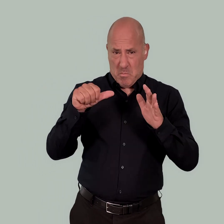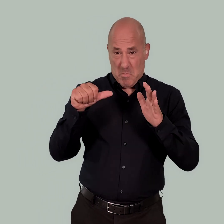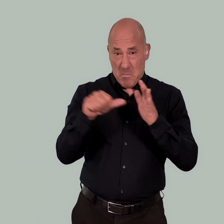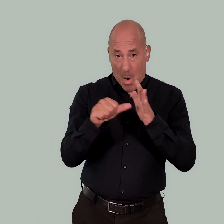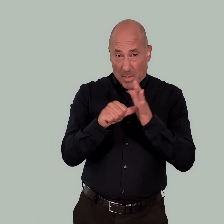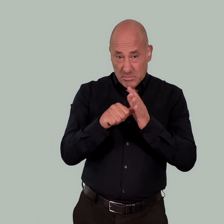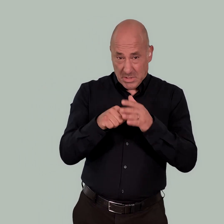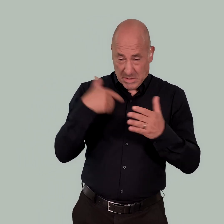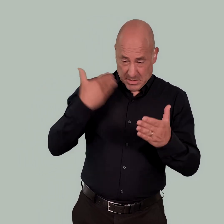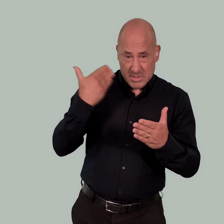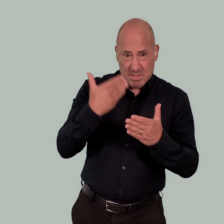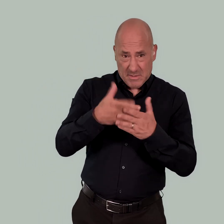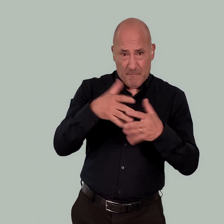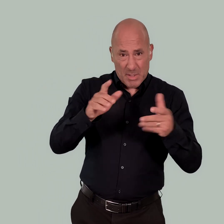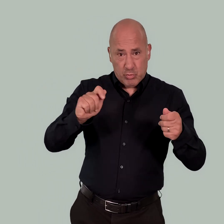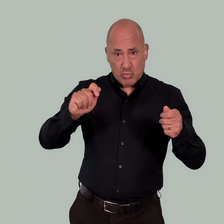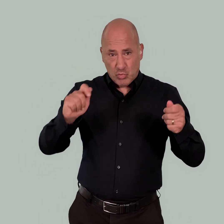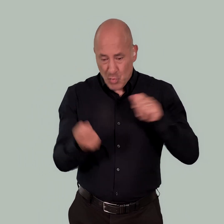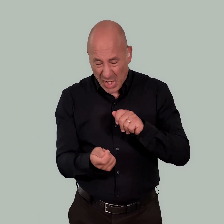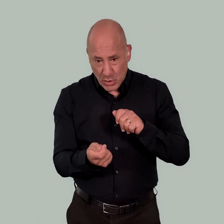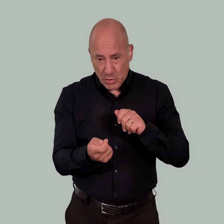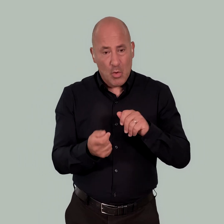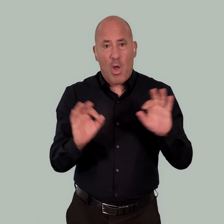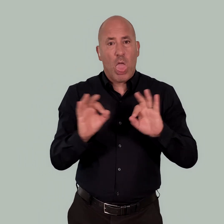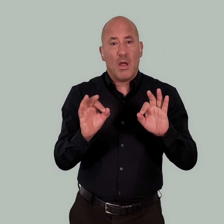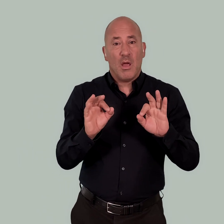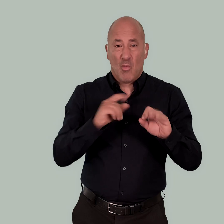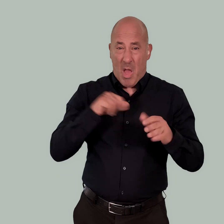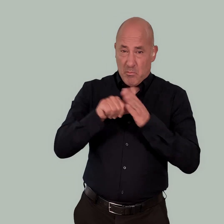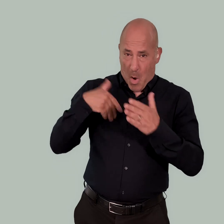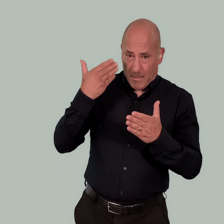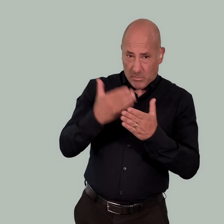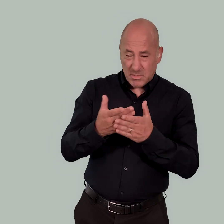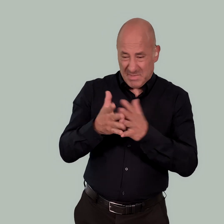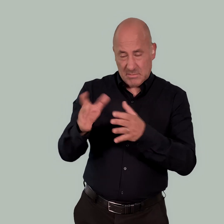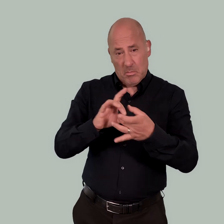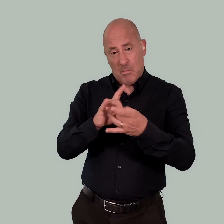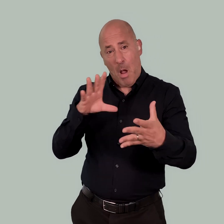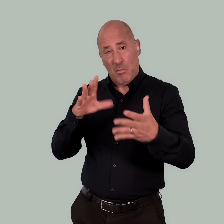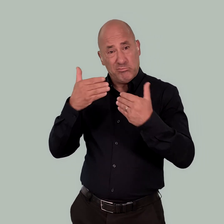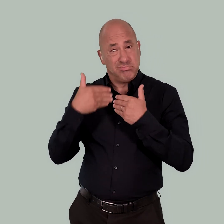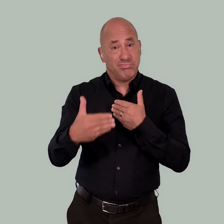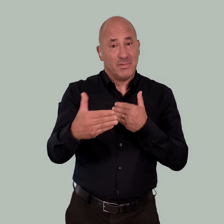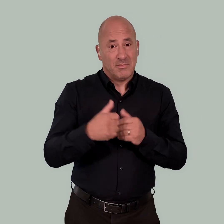that produce sustained disengagement.